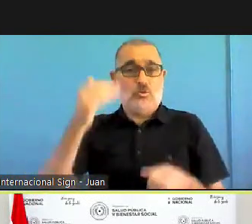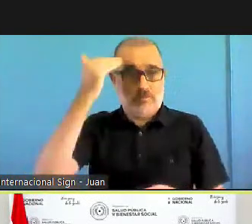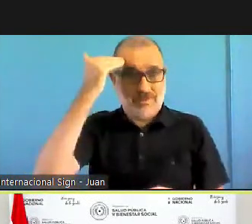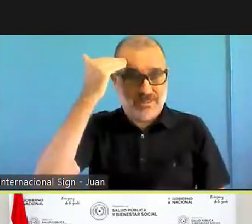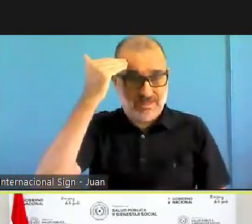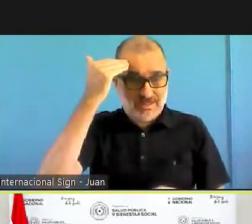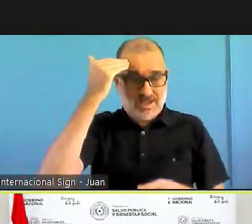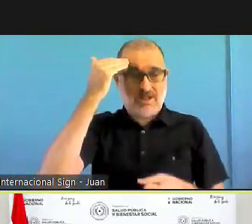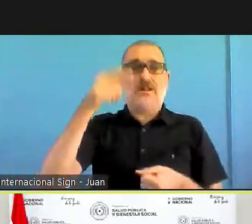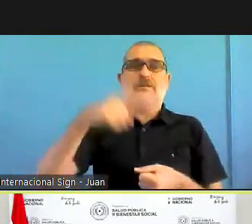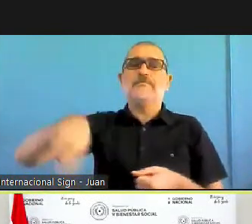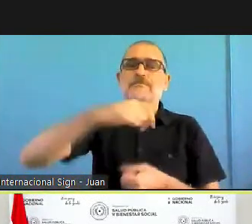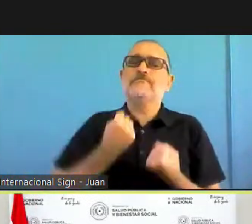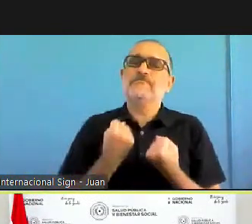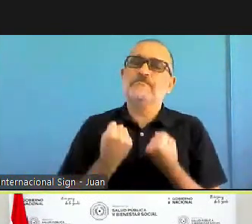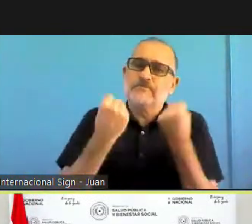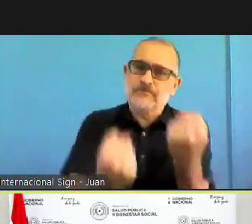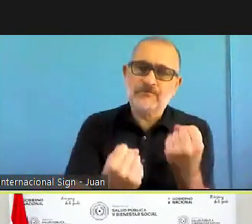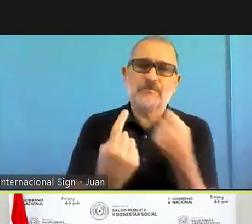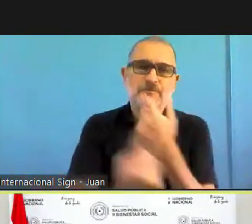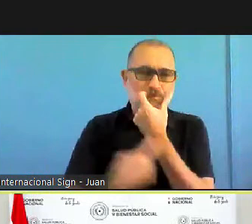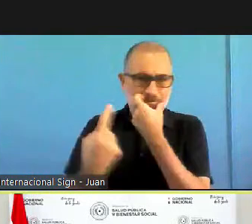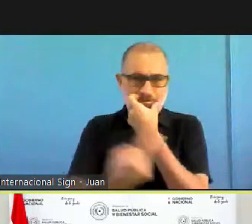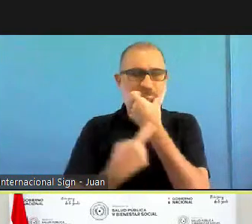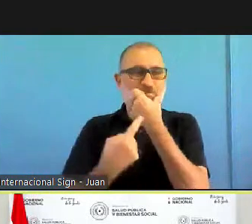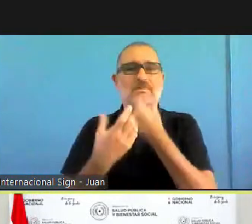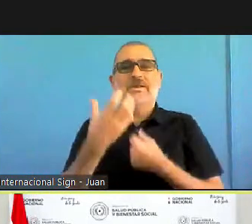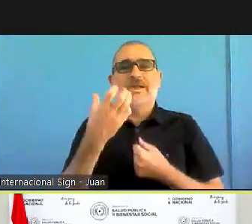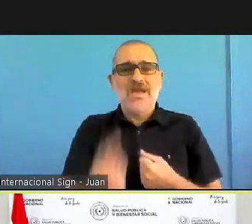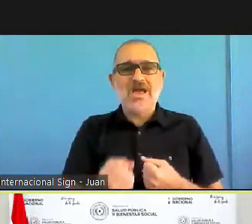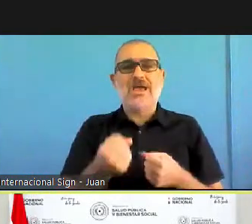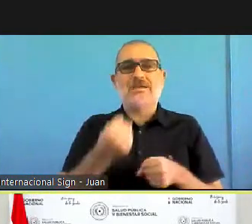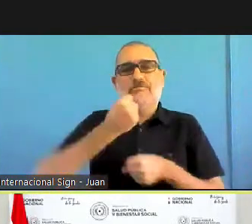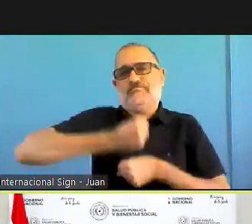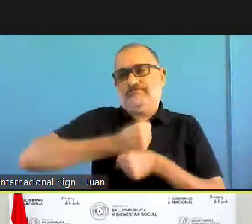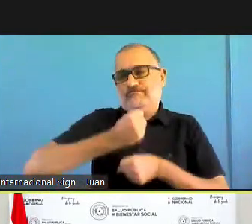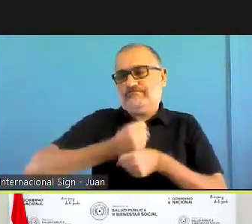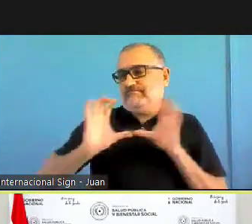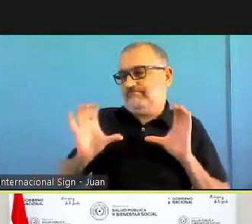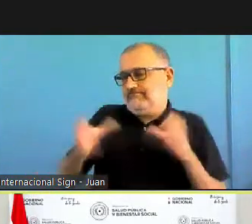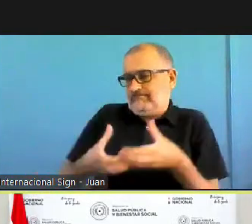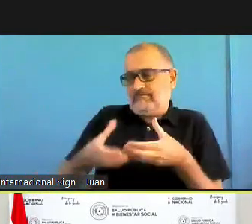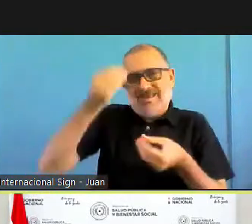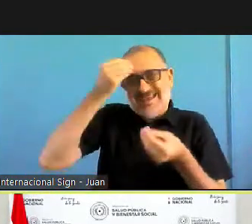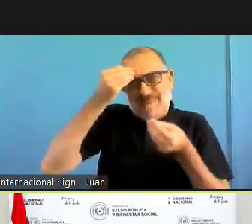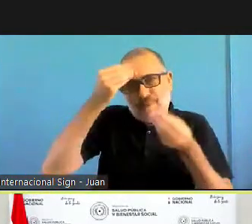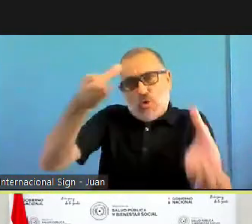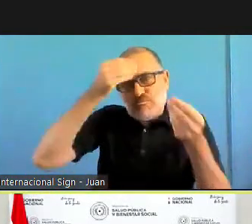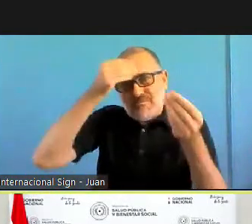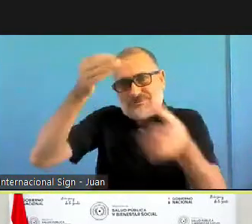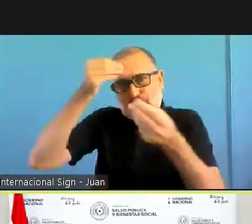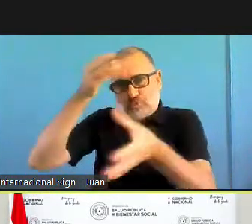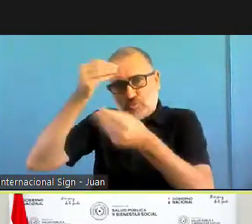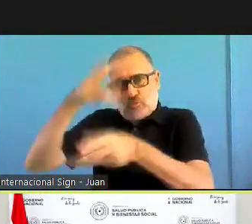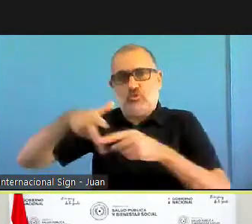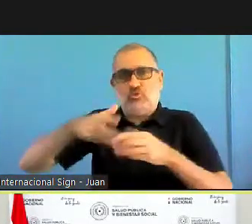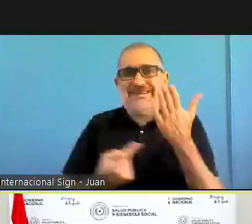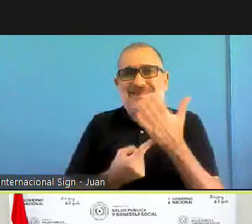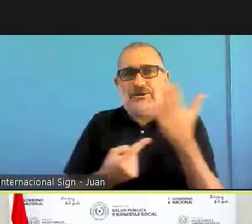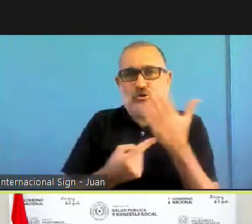Telemedicine was also very helpful. And here we worked with the people from the Pan-American Health Organization.